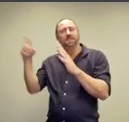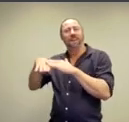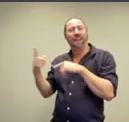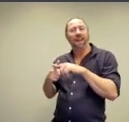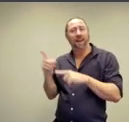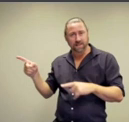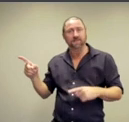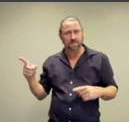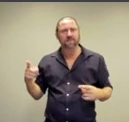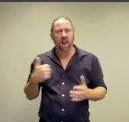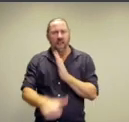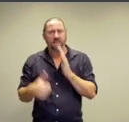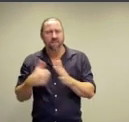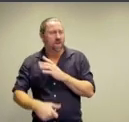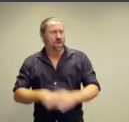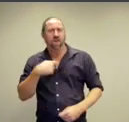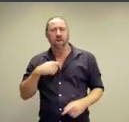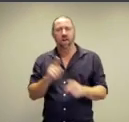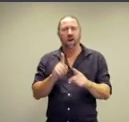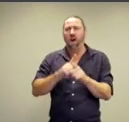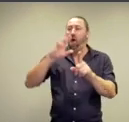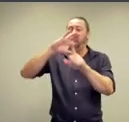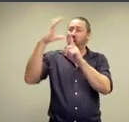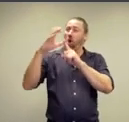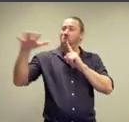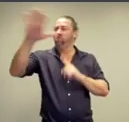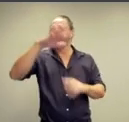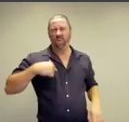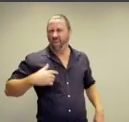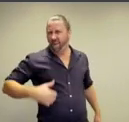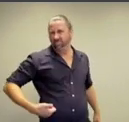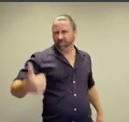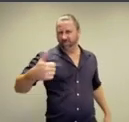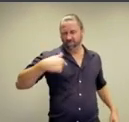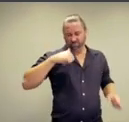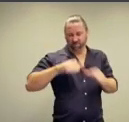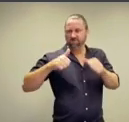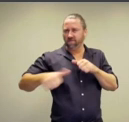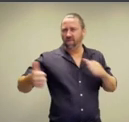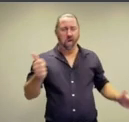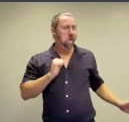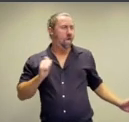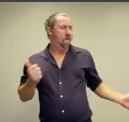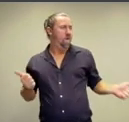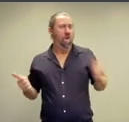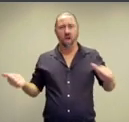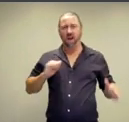the style continuously as it continued to carry a sense of counter-cultural